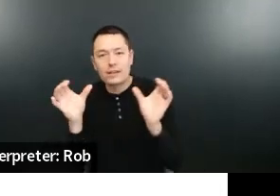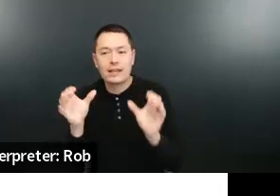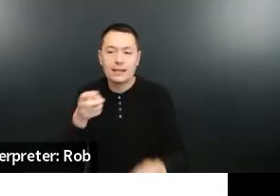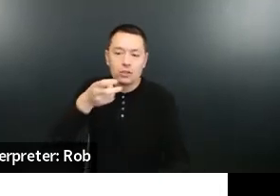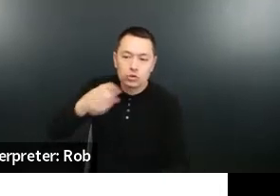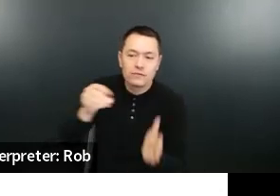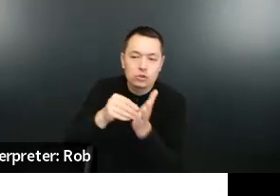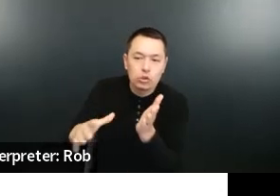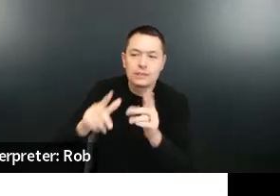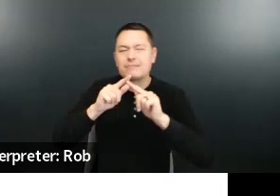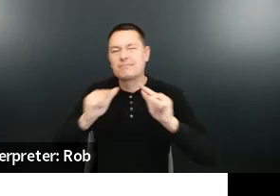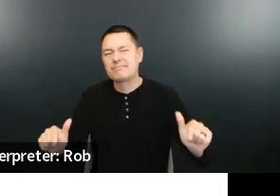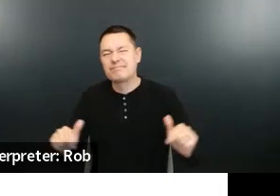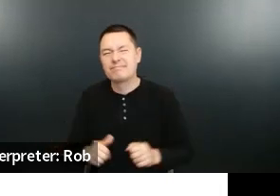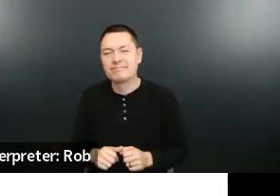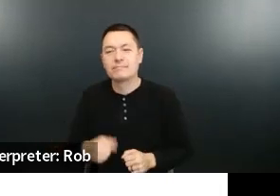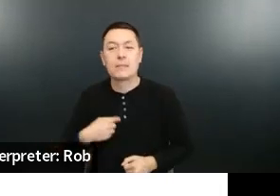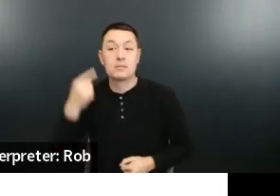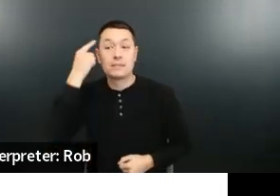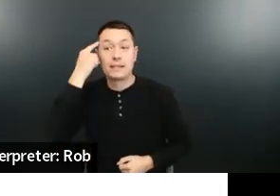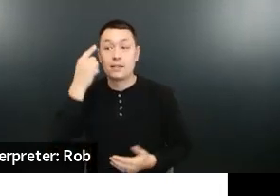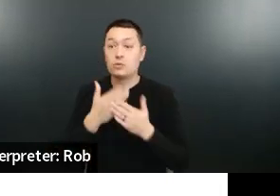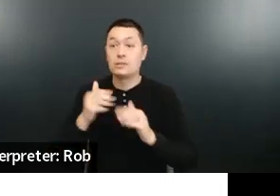And so I was going to demo the program review dashboard